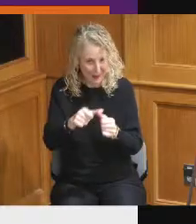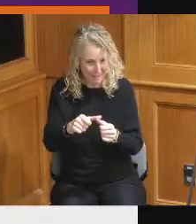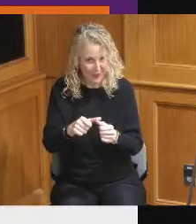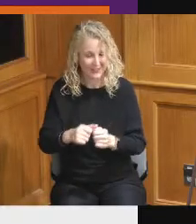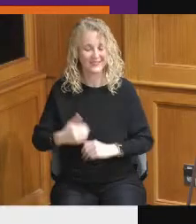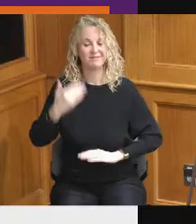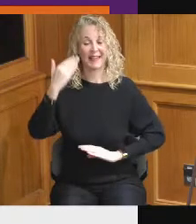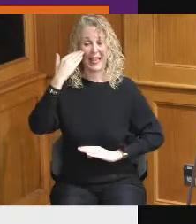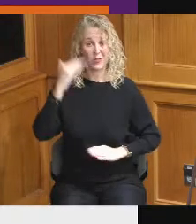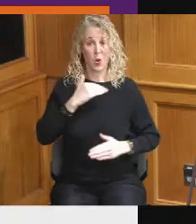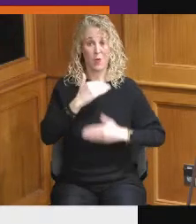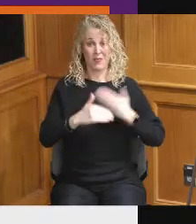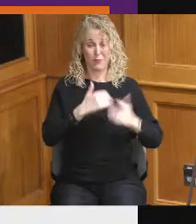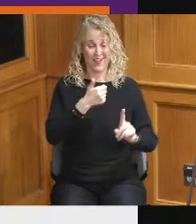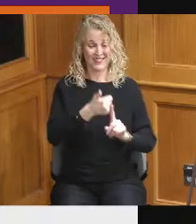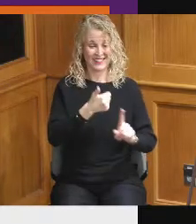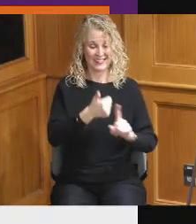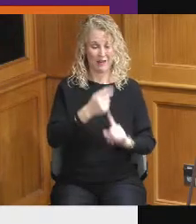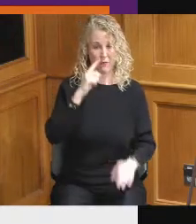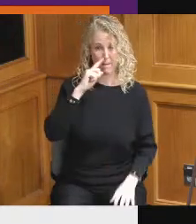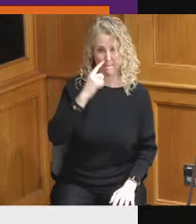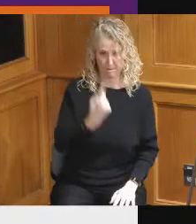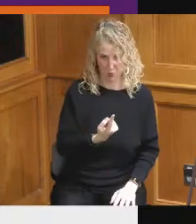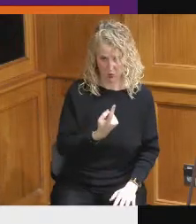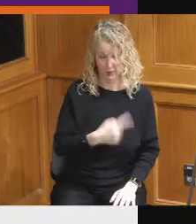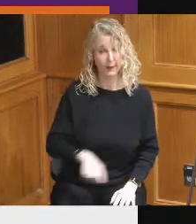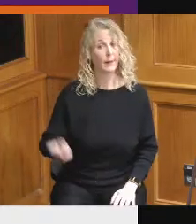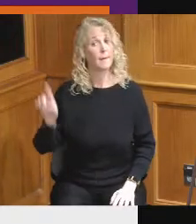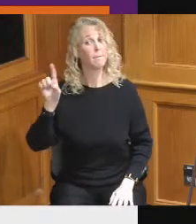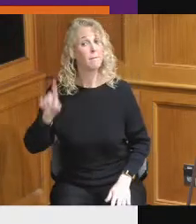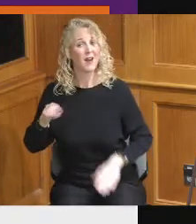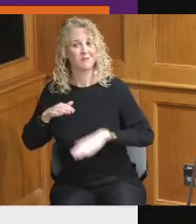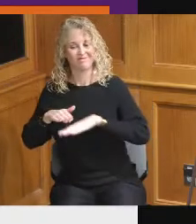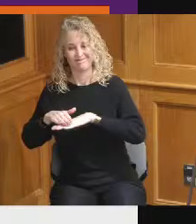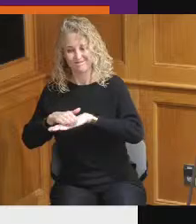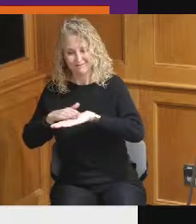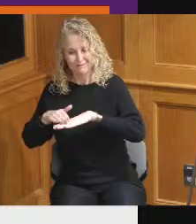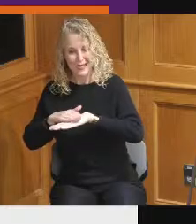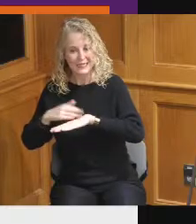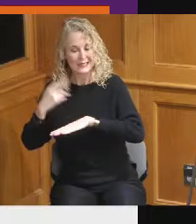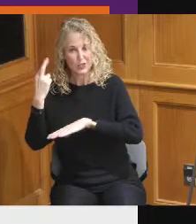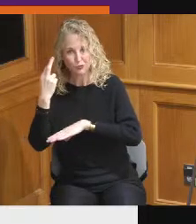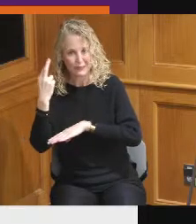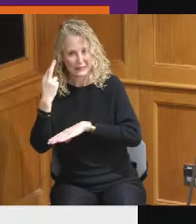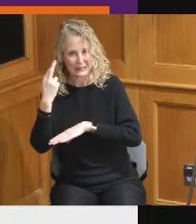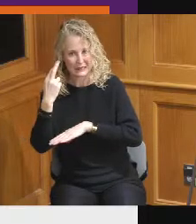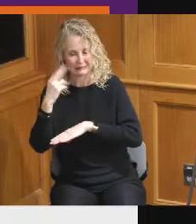you all to take away it's that the fundamental sort of reason this works the fundamental me